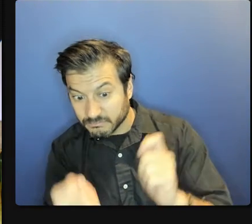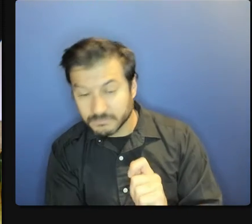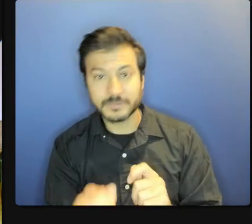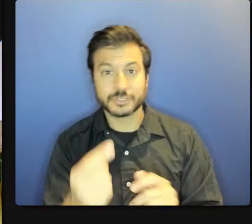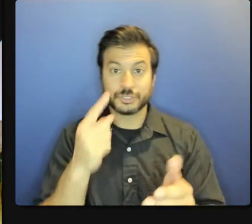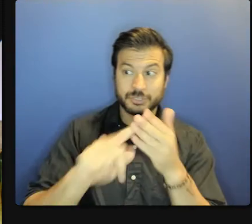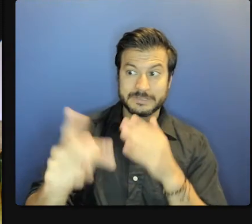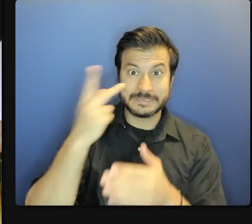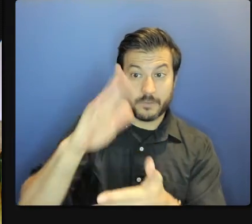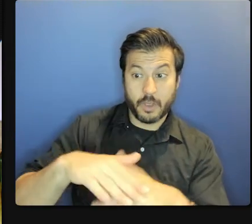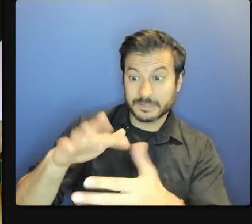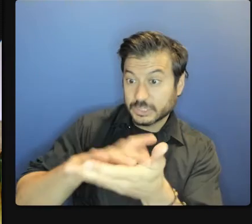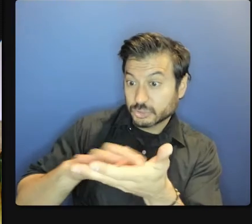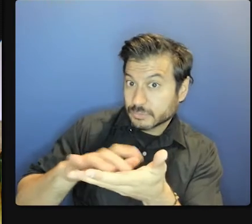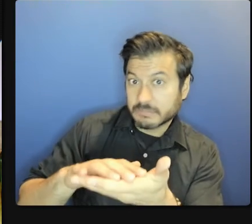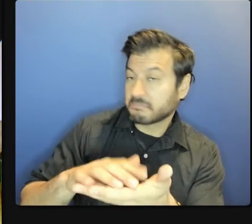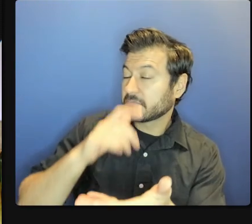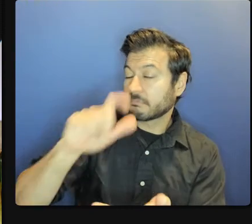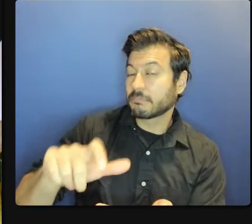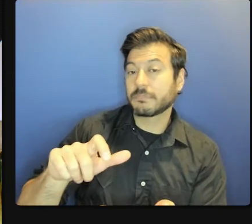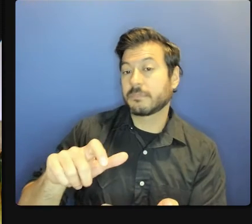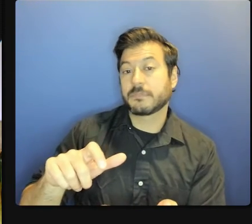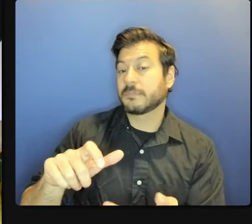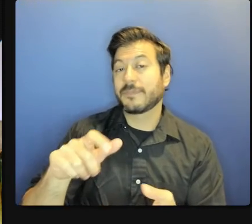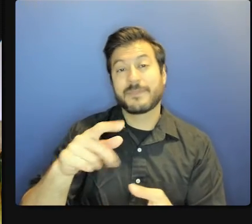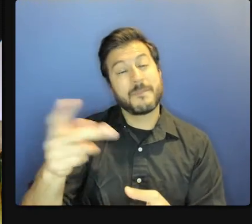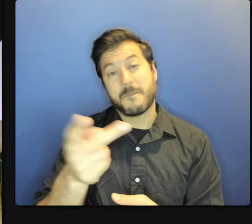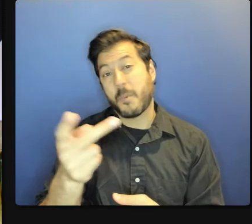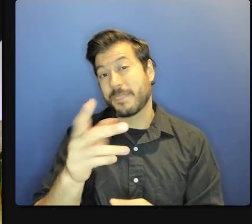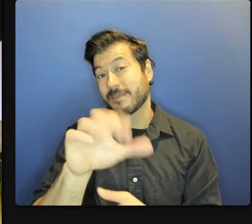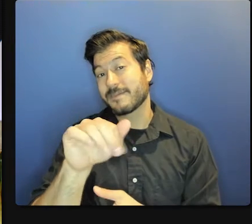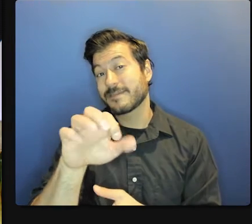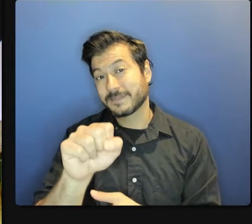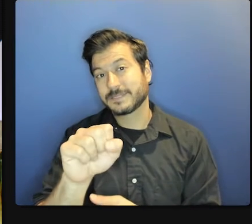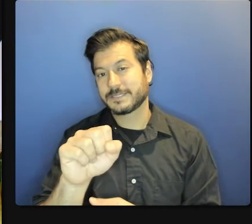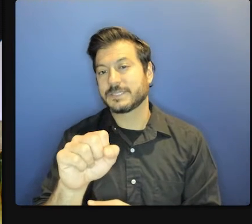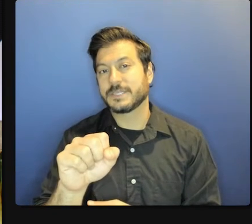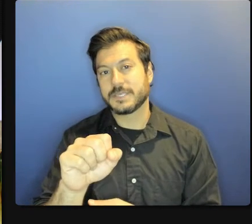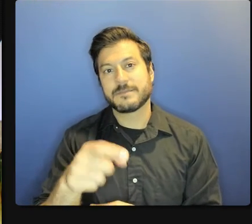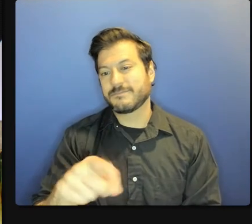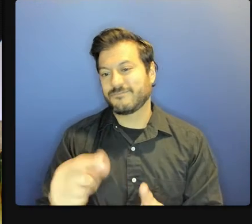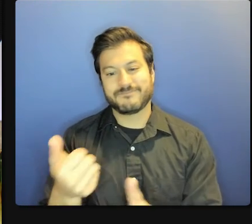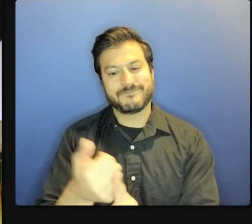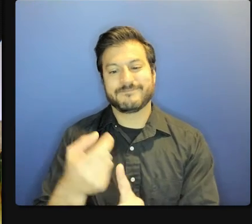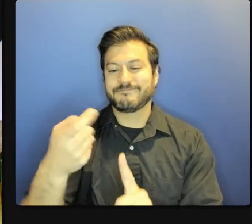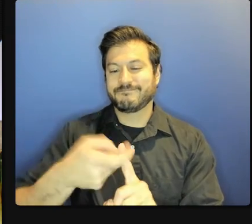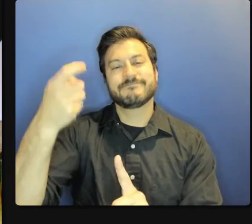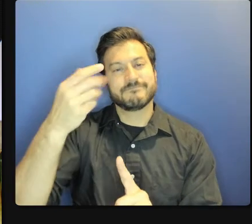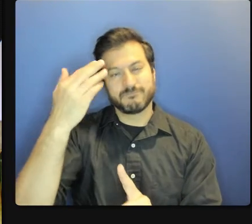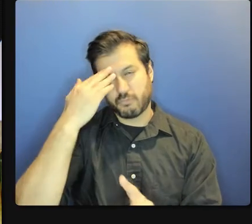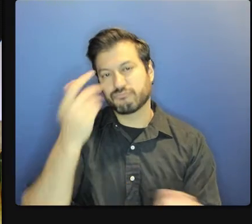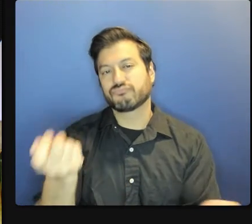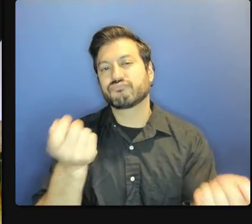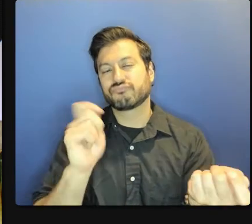You don't have to check to see if you're on a touch-capable device. In either of those cases, the API call just acts as a no-op.